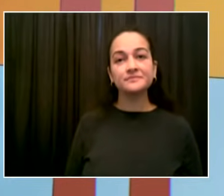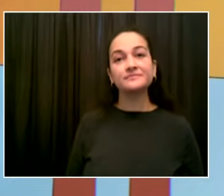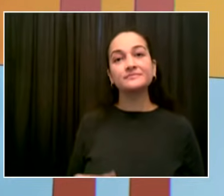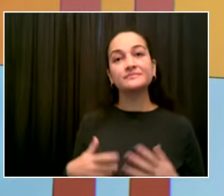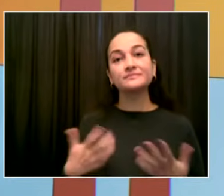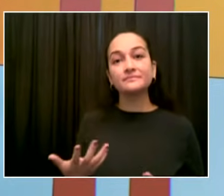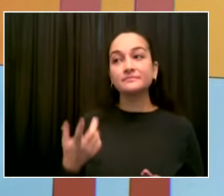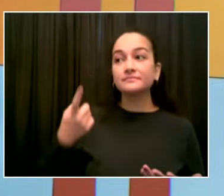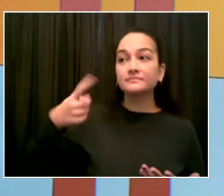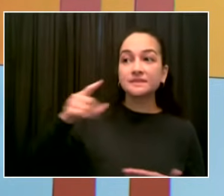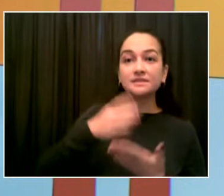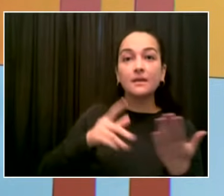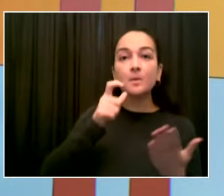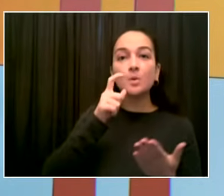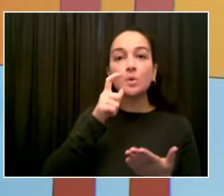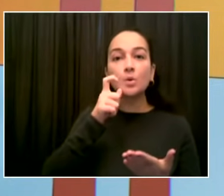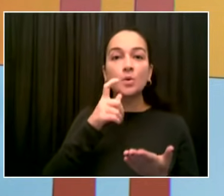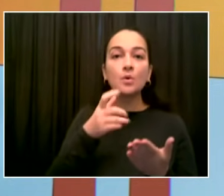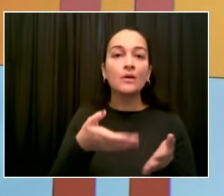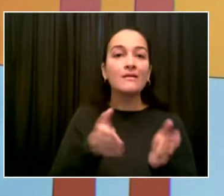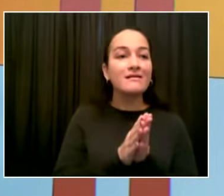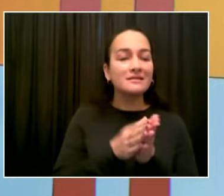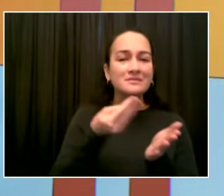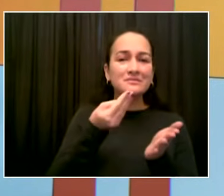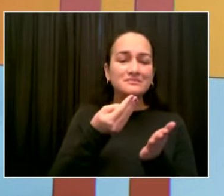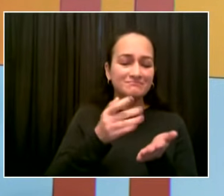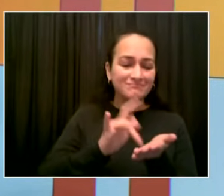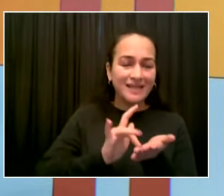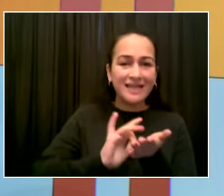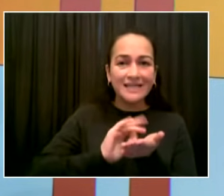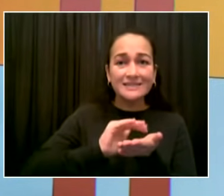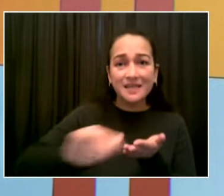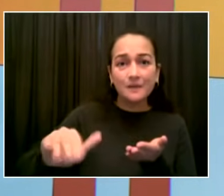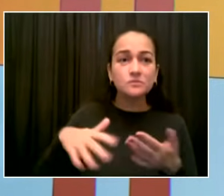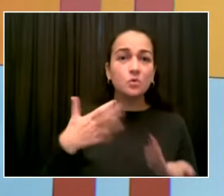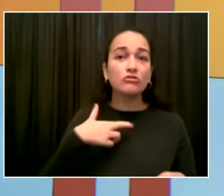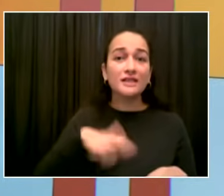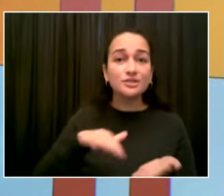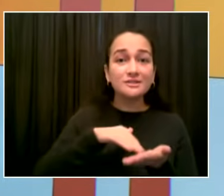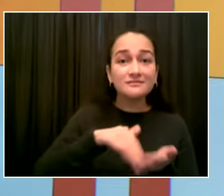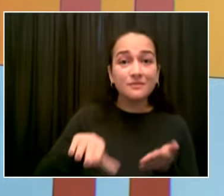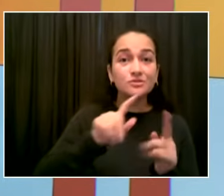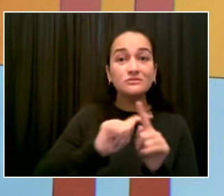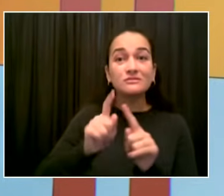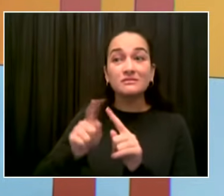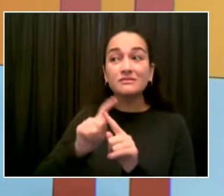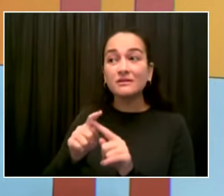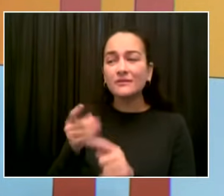FEW. THERE IS A BROAD UNDERSTANDING AMONG TEACHERS, AMONG STAFF. IT'S TIME TO GET VACCINATED IF YOU HAVEN.'T